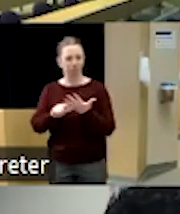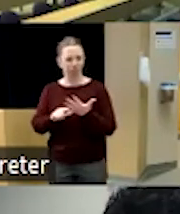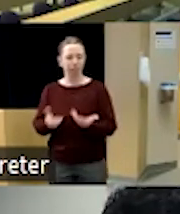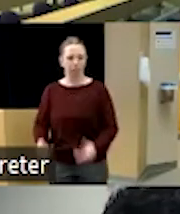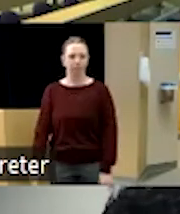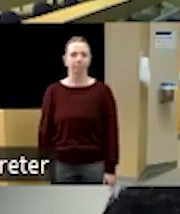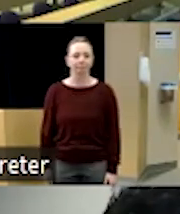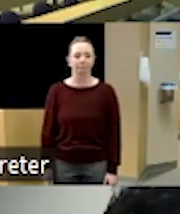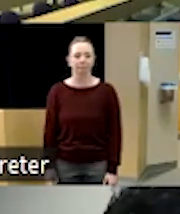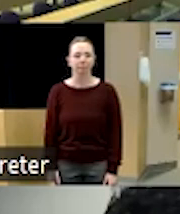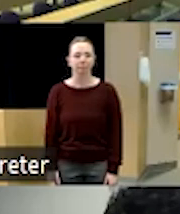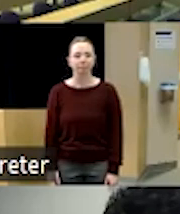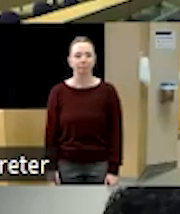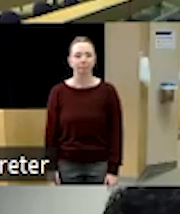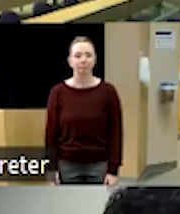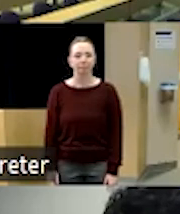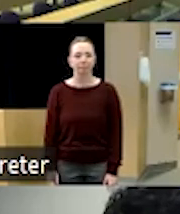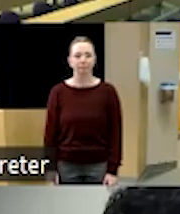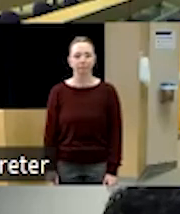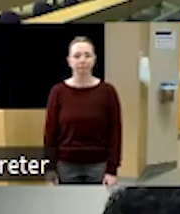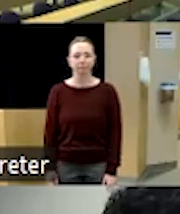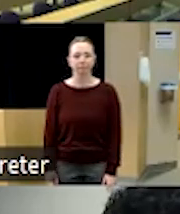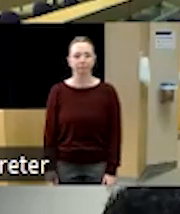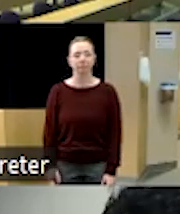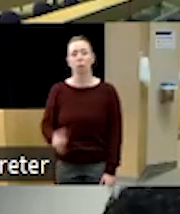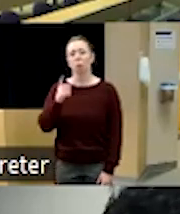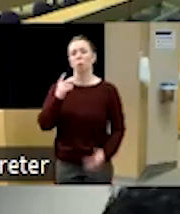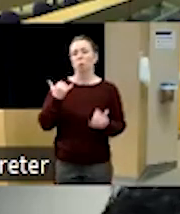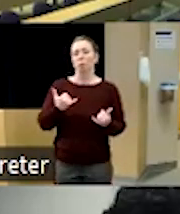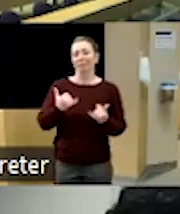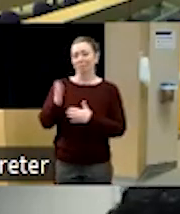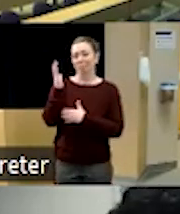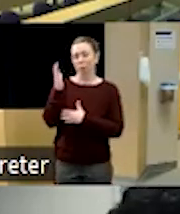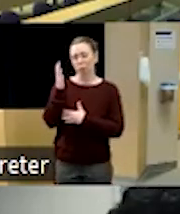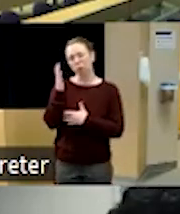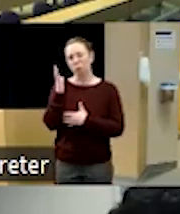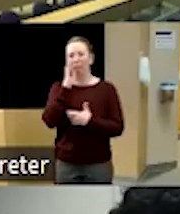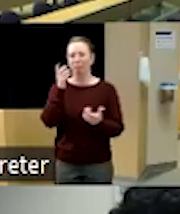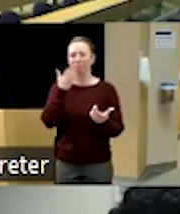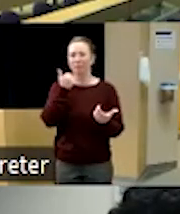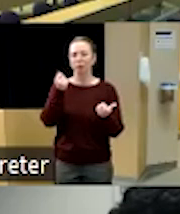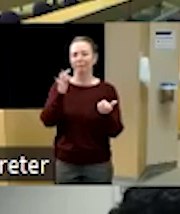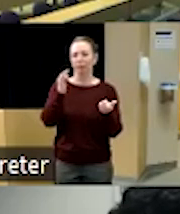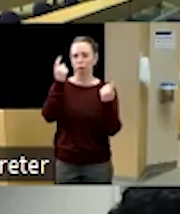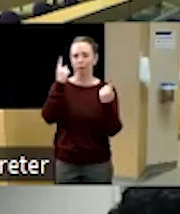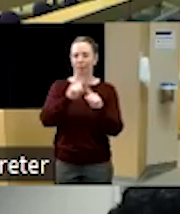for this talk it's important to understand the differences between acute and chronic pain